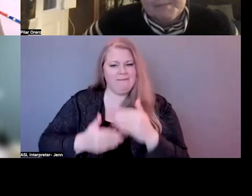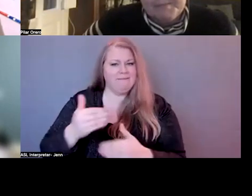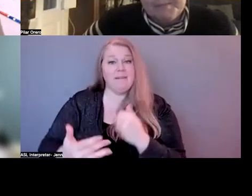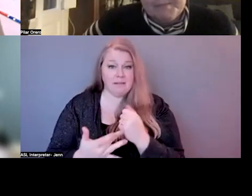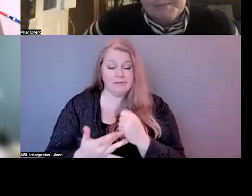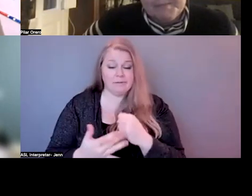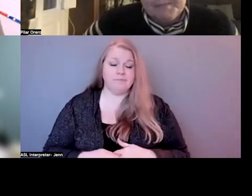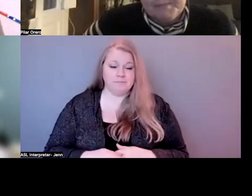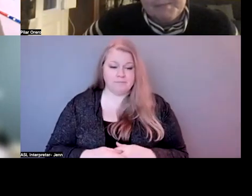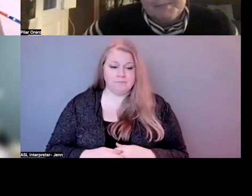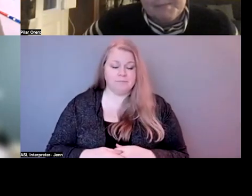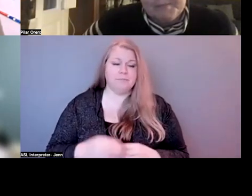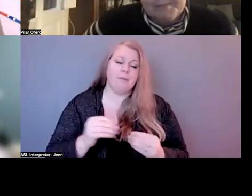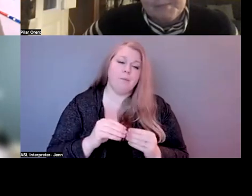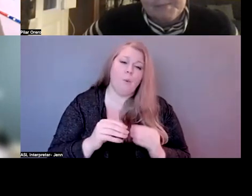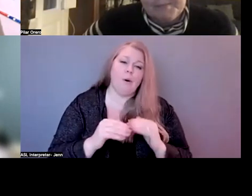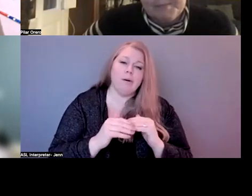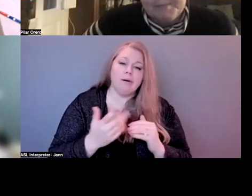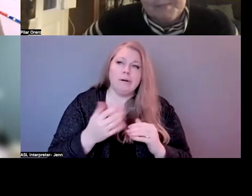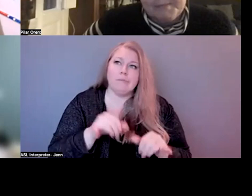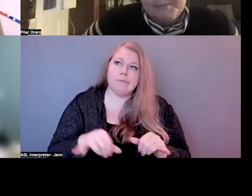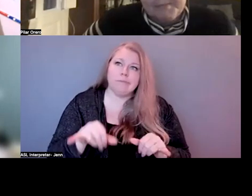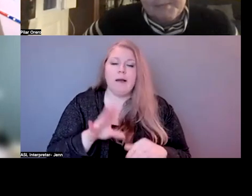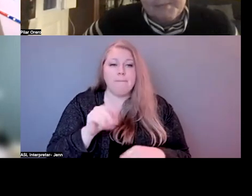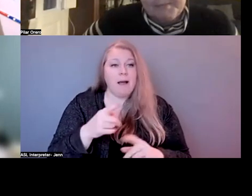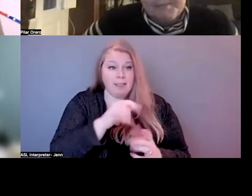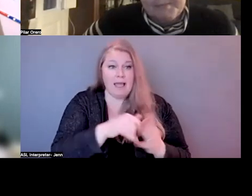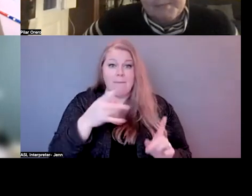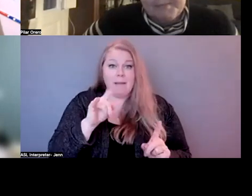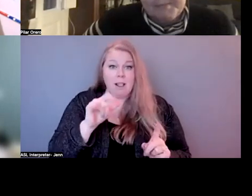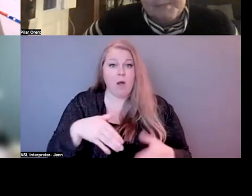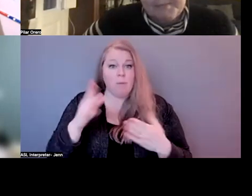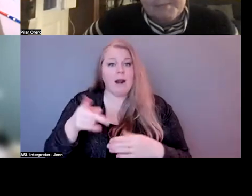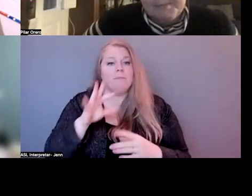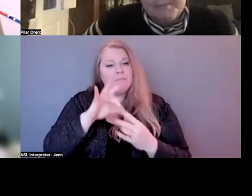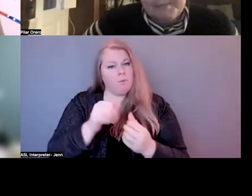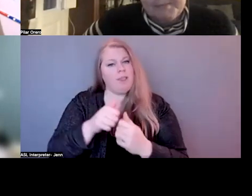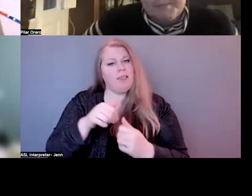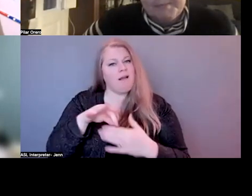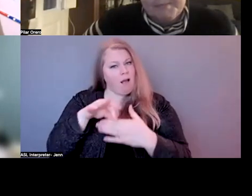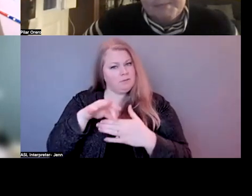Much more mundane one but very important, that is about content. One of the biggest